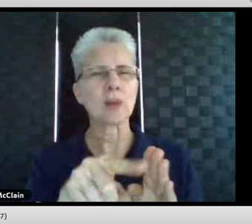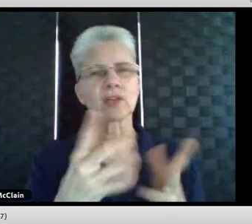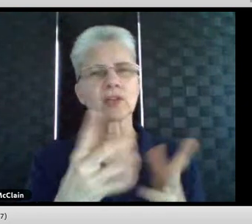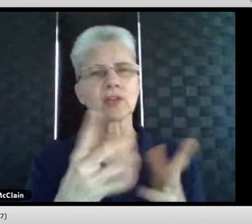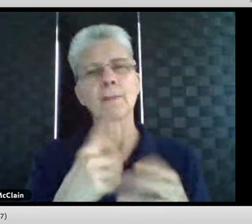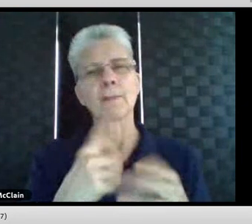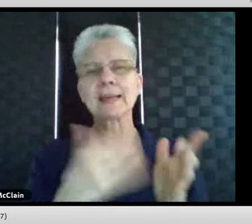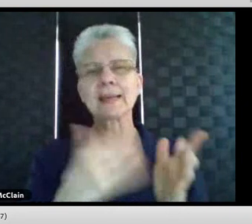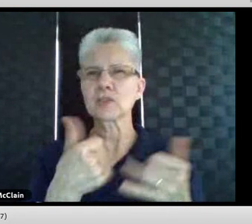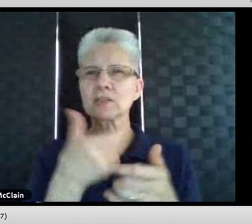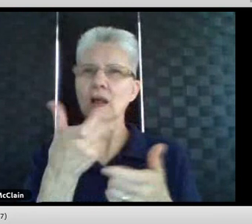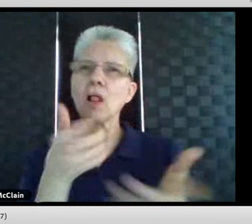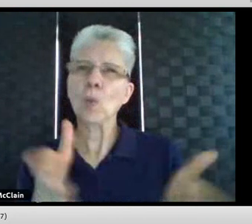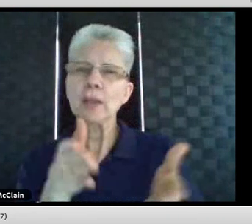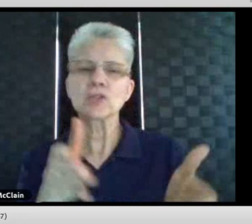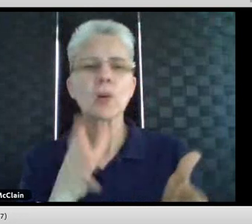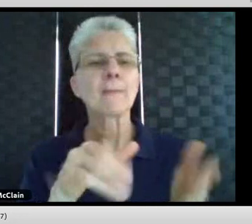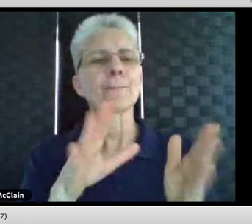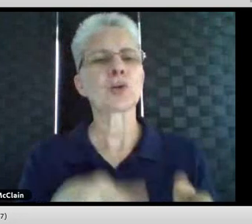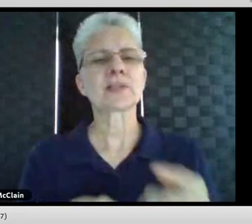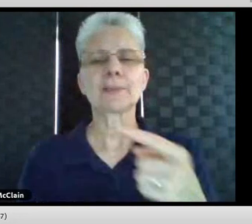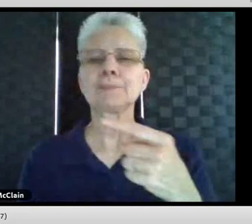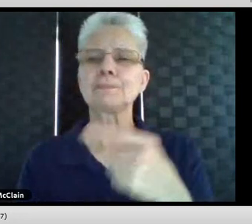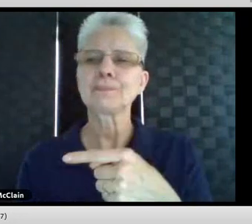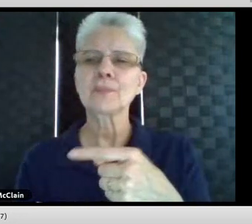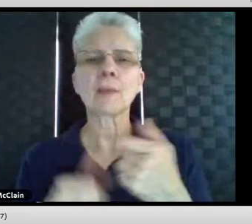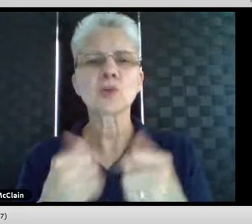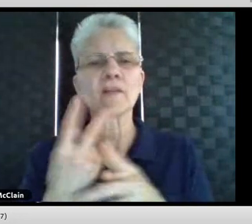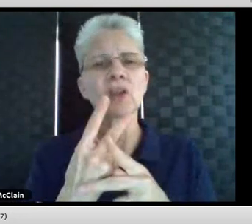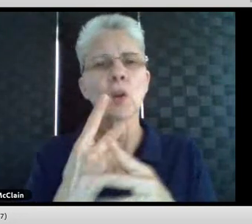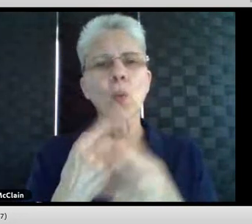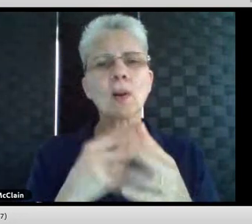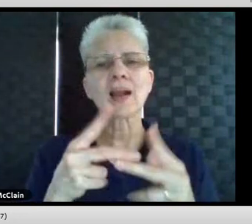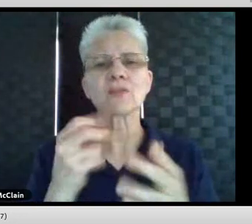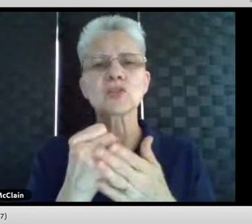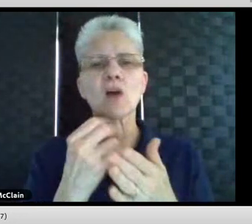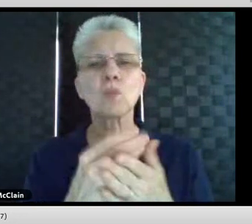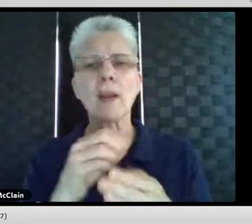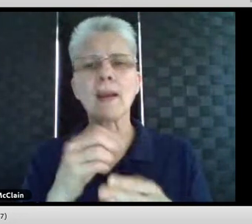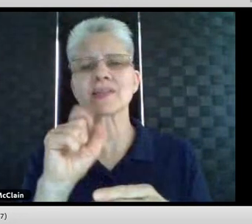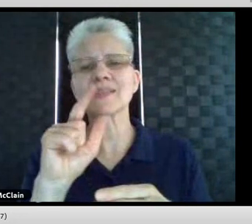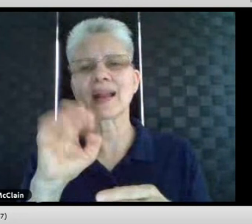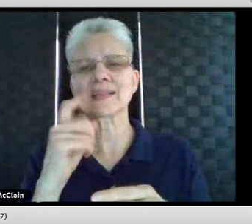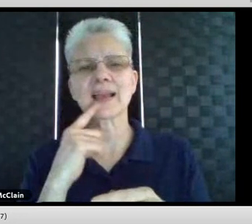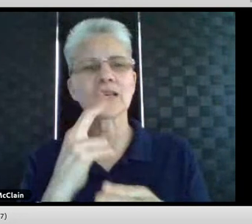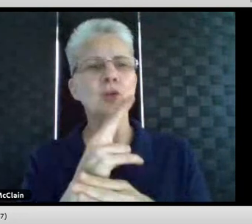but again you're still reassuring the patron. You know, "I'm trying to figure out what kind of software or settings I can use to protect our computer networks."